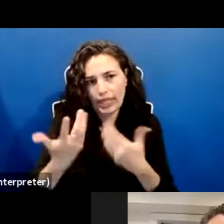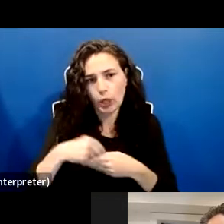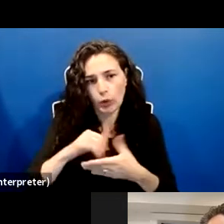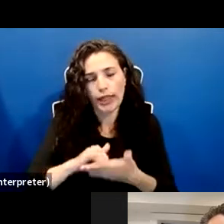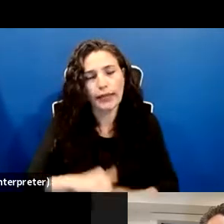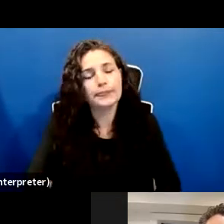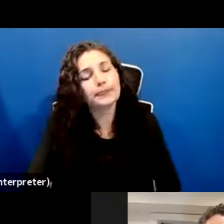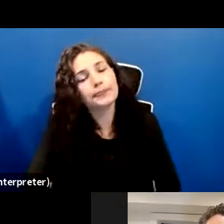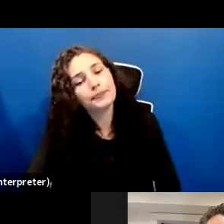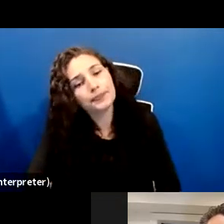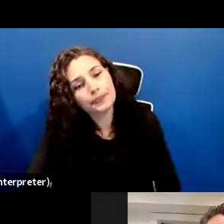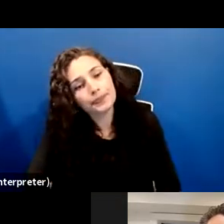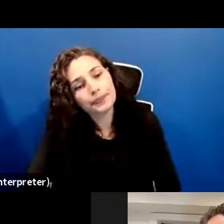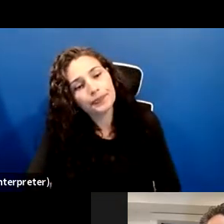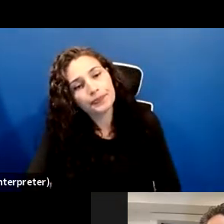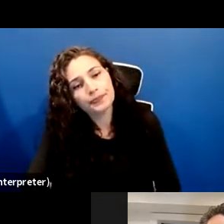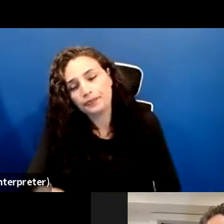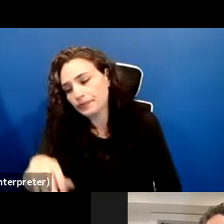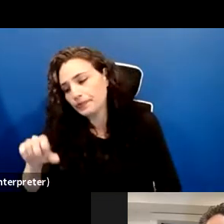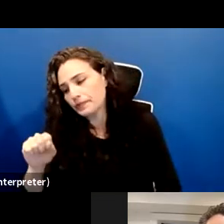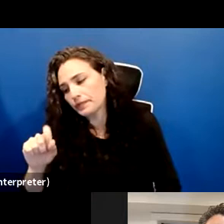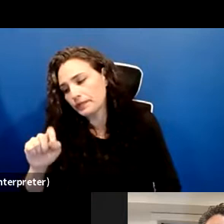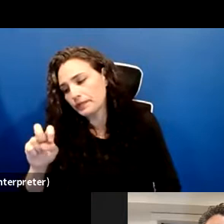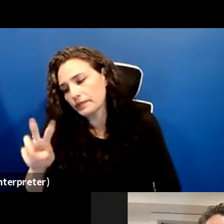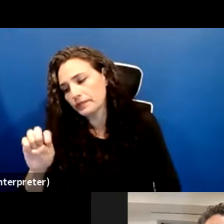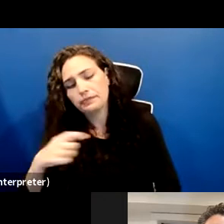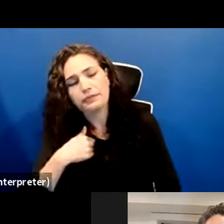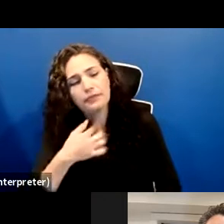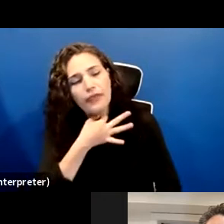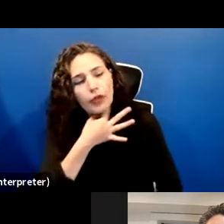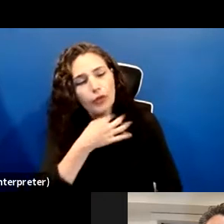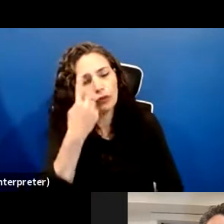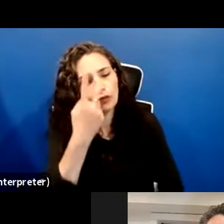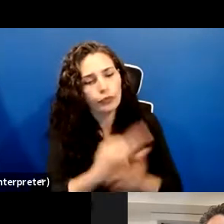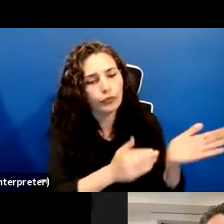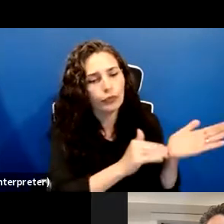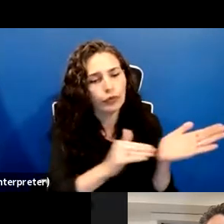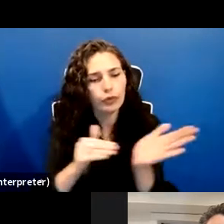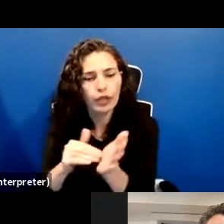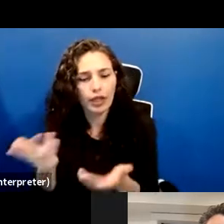And I'm wondering for John, and Mirtha did having a, sort of a smaller, you know,